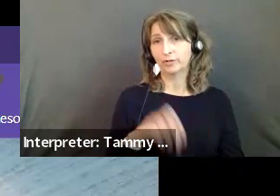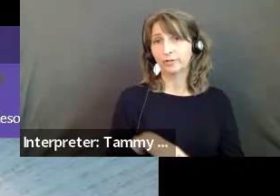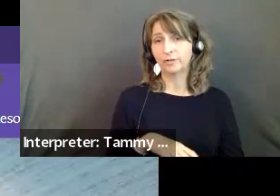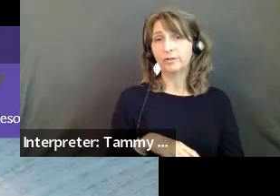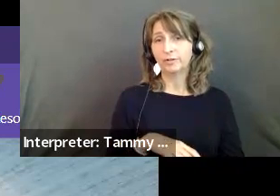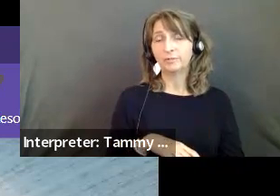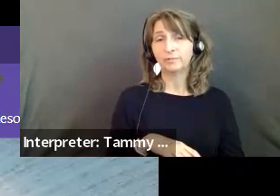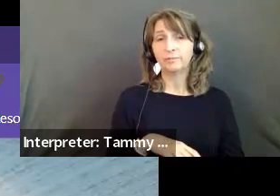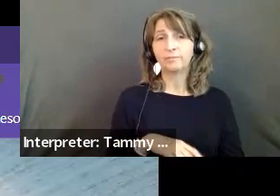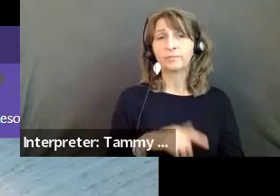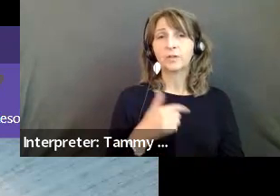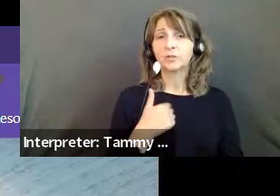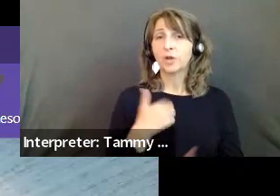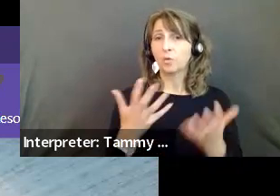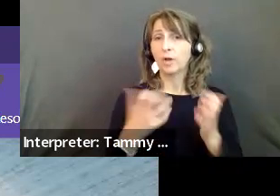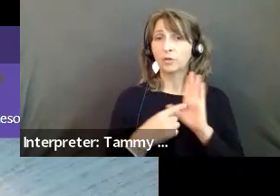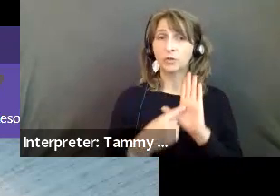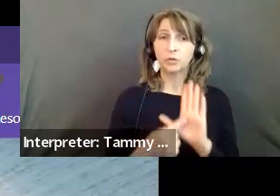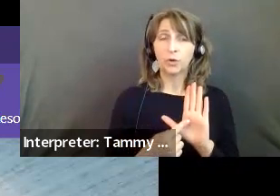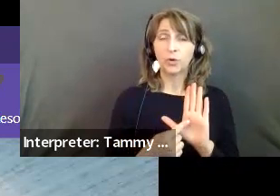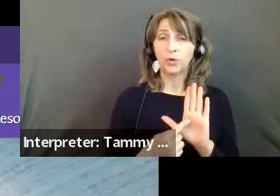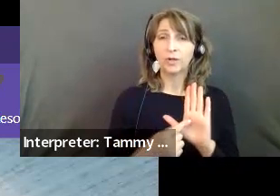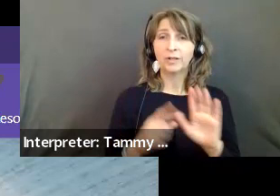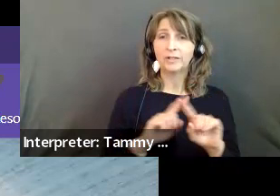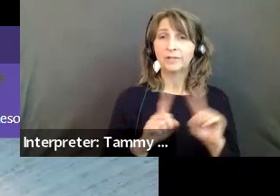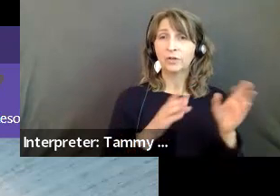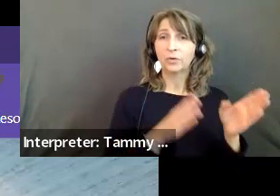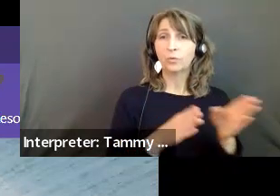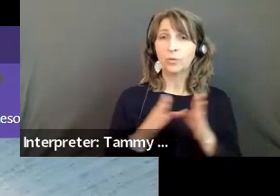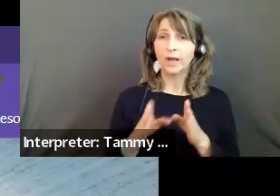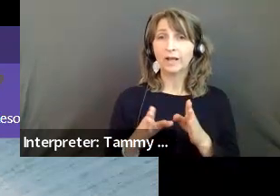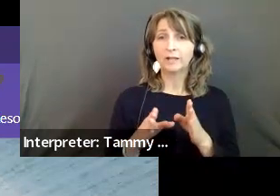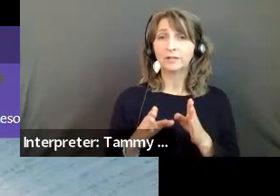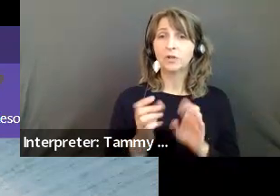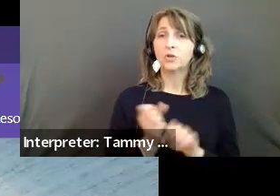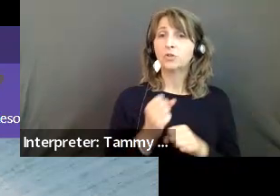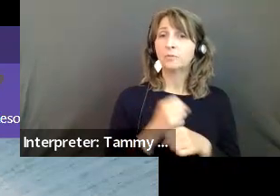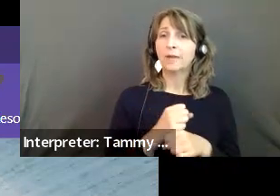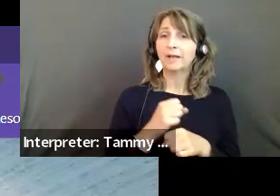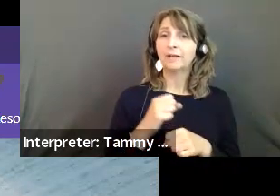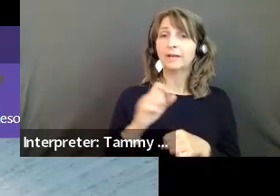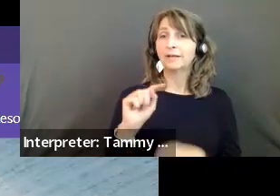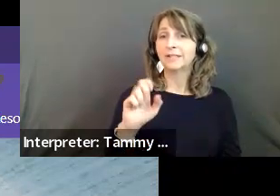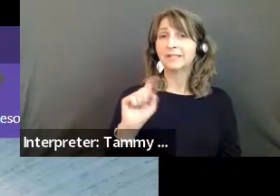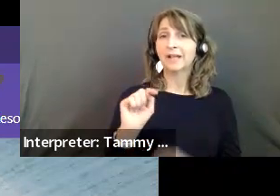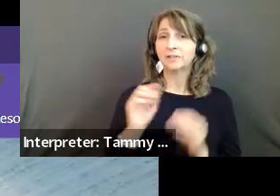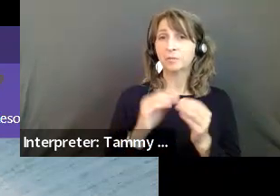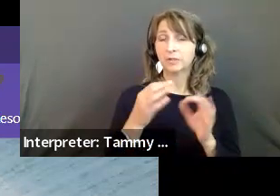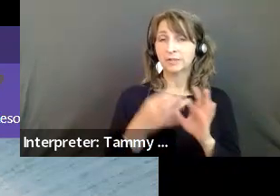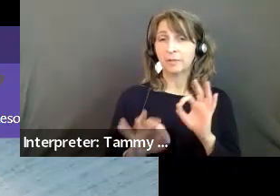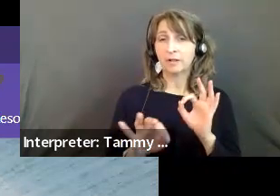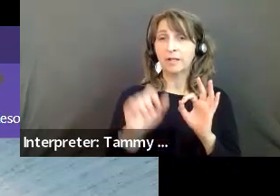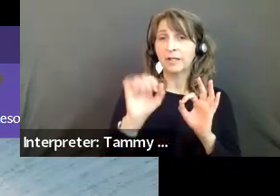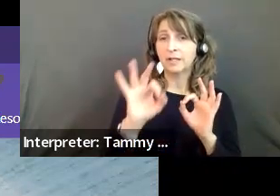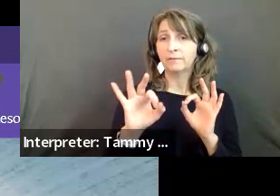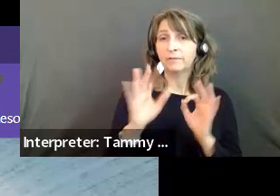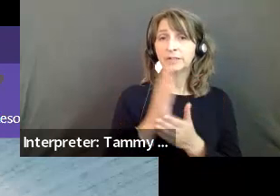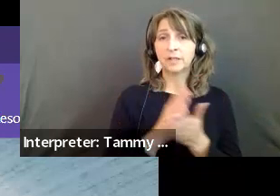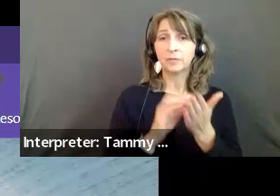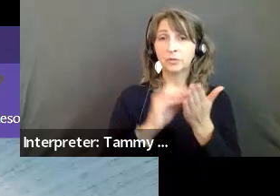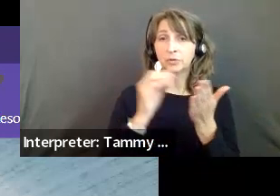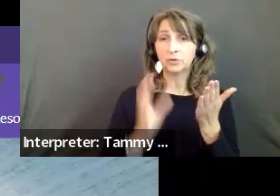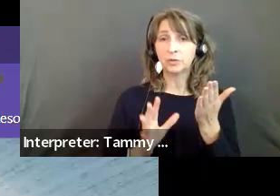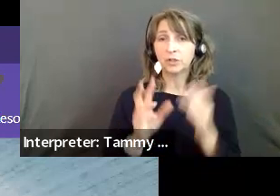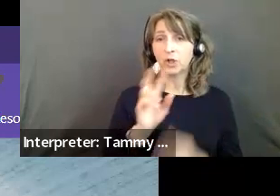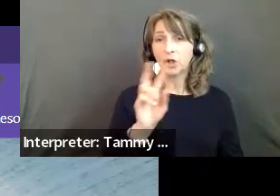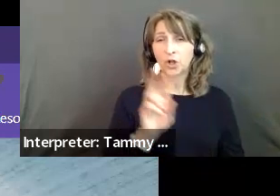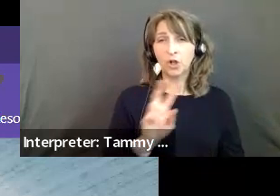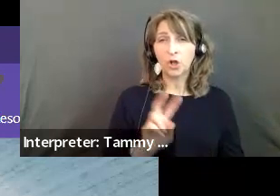So what I would like to show is, different ways to simplify text if you have students that are if they visually look at text that's too close together, they kind of shy away from that.